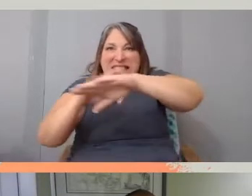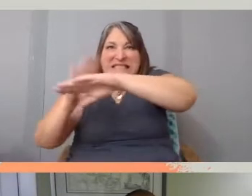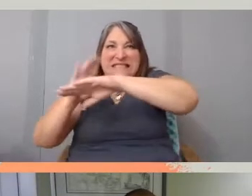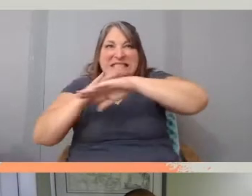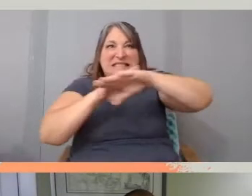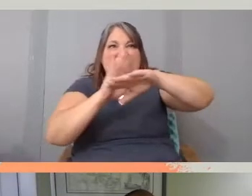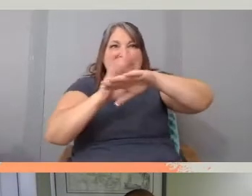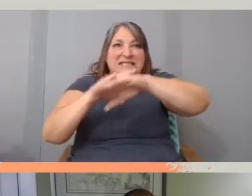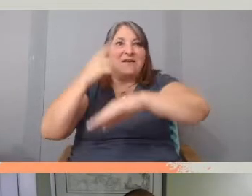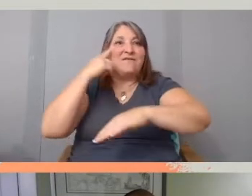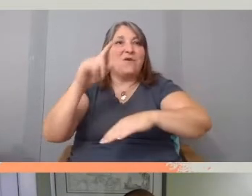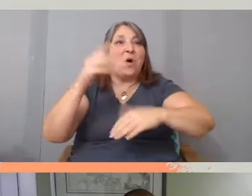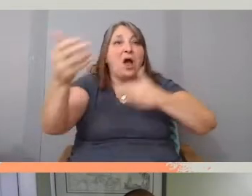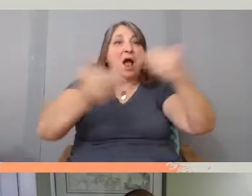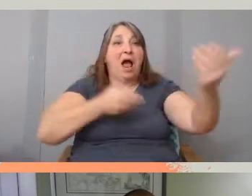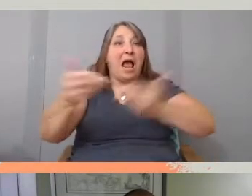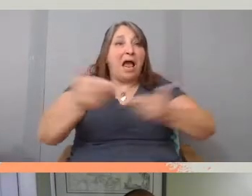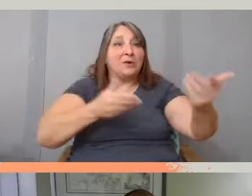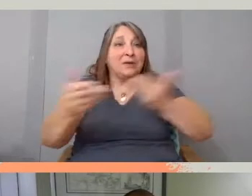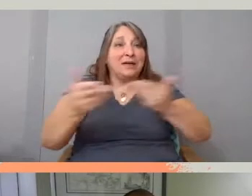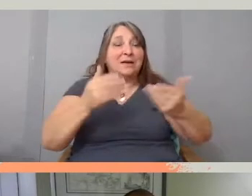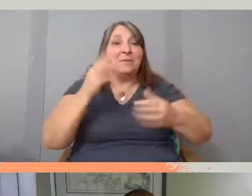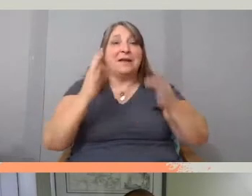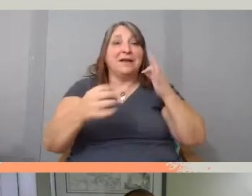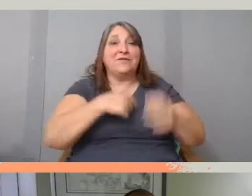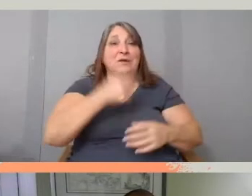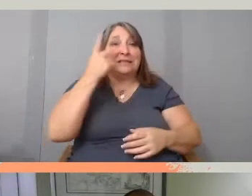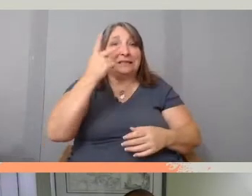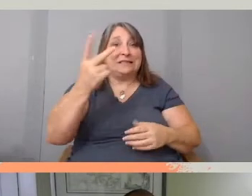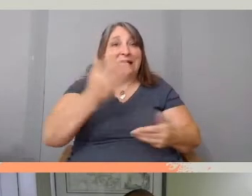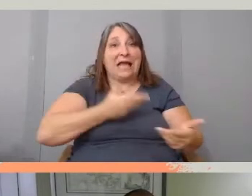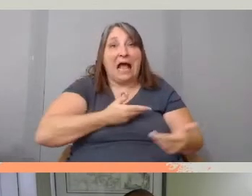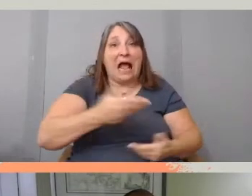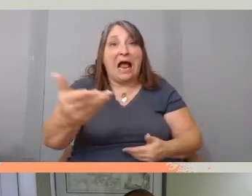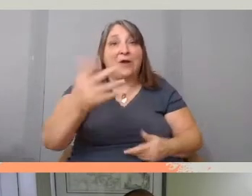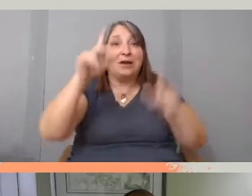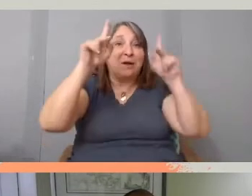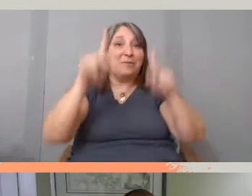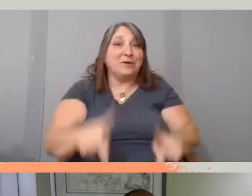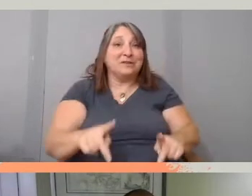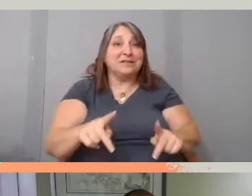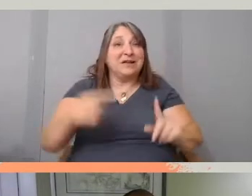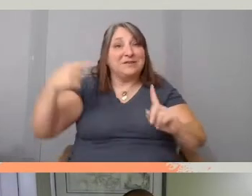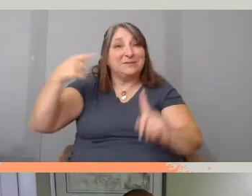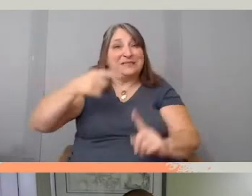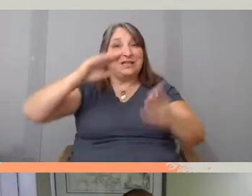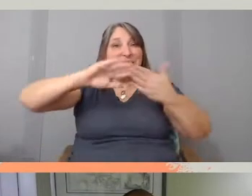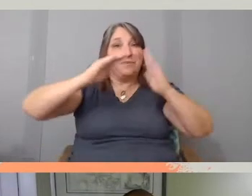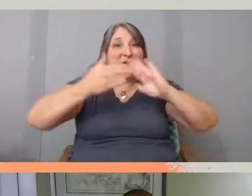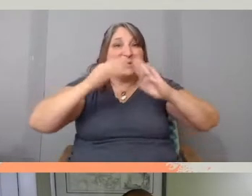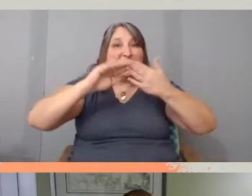But if you see, you know, hiring a person of a community just to kind of like fulfill a slot,